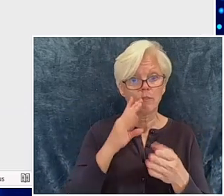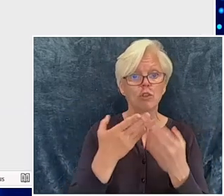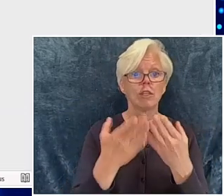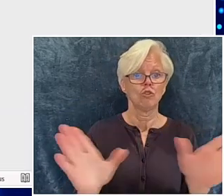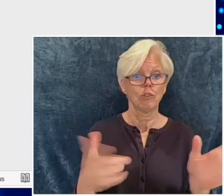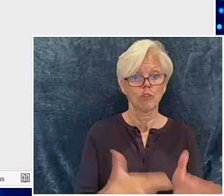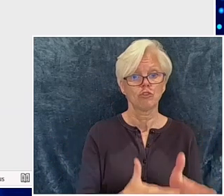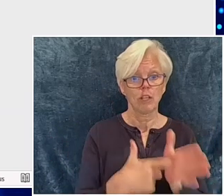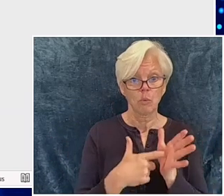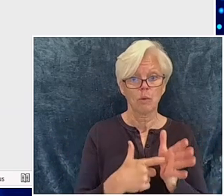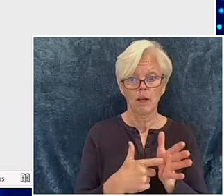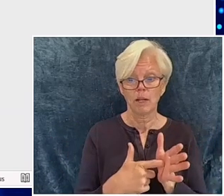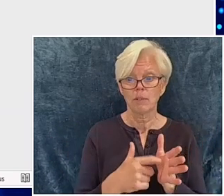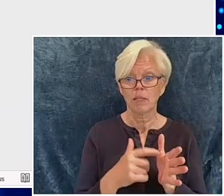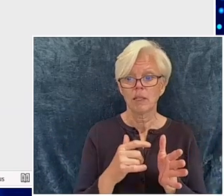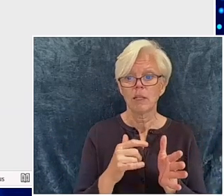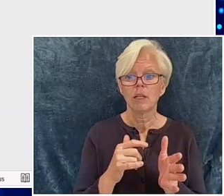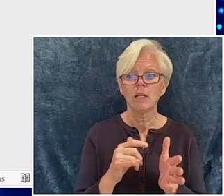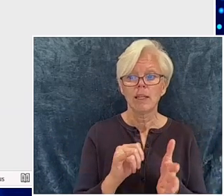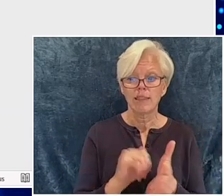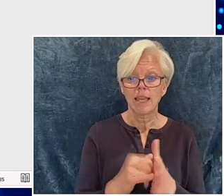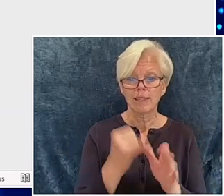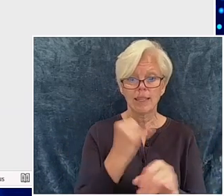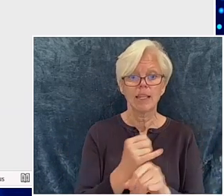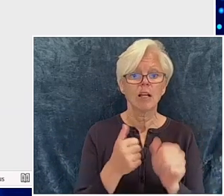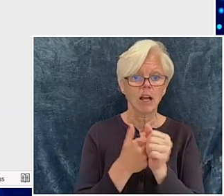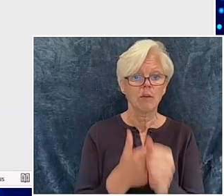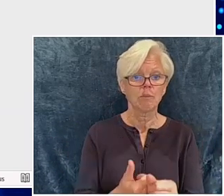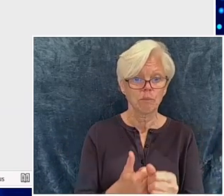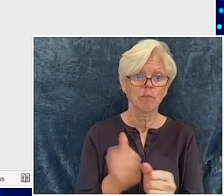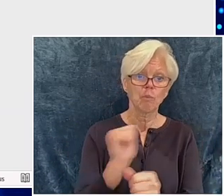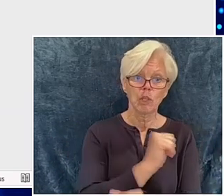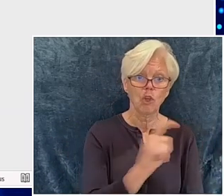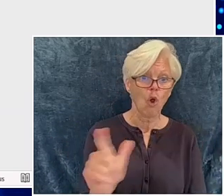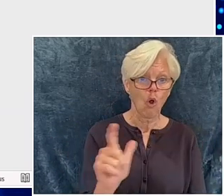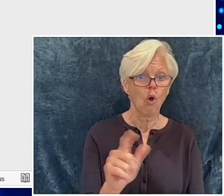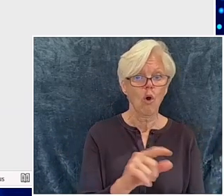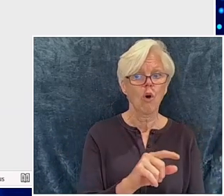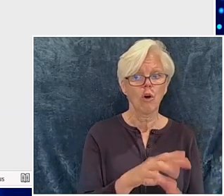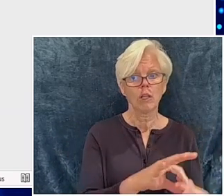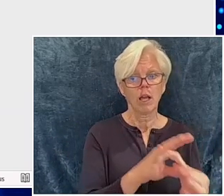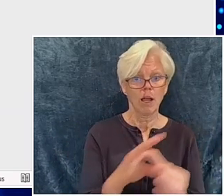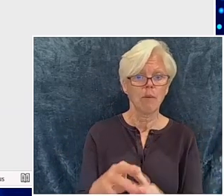an institution comply with all applicable state authorization or licensure requirements. So anything that a state has